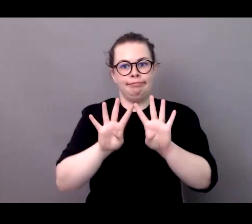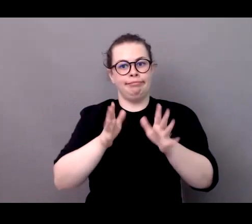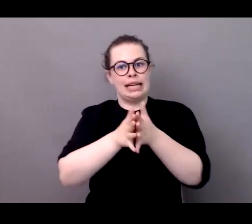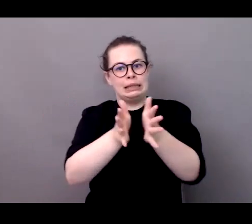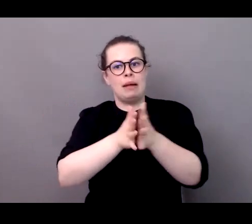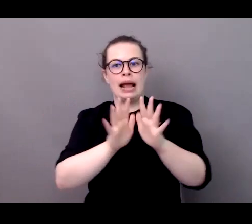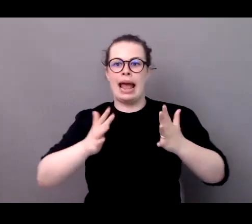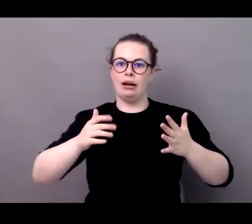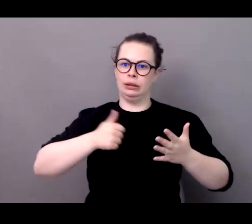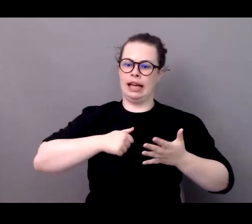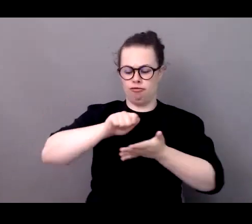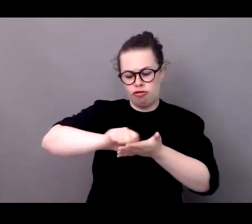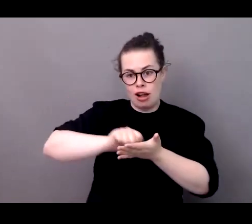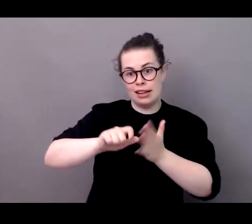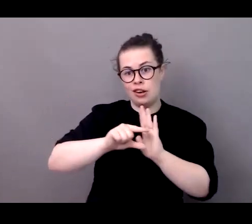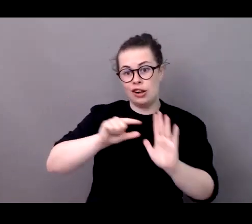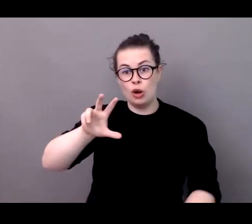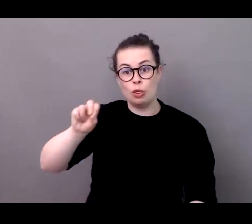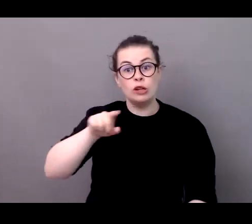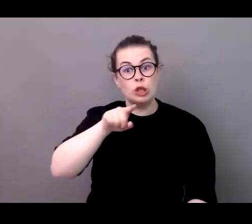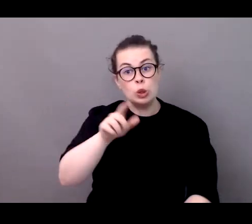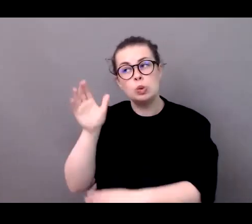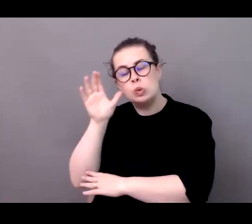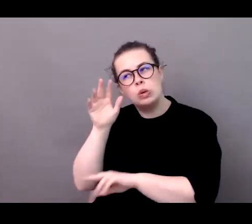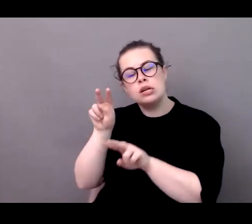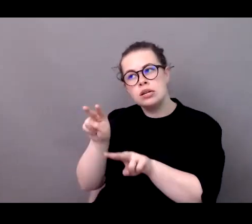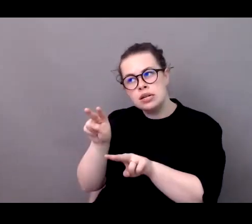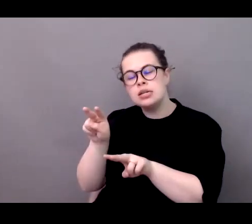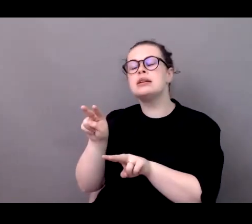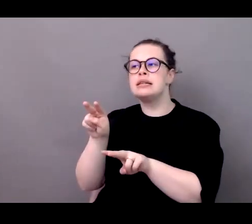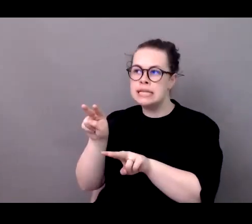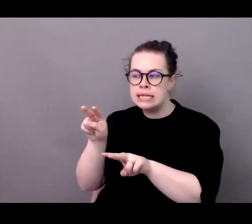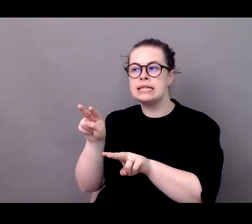What opportunities did they miss? What were they thinking about how this could be interpreted.